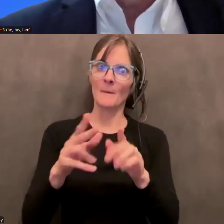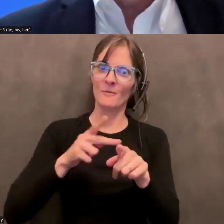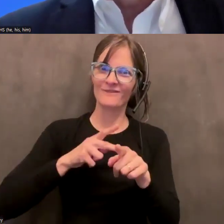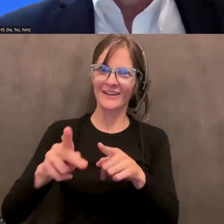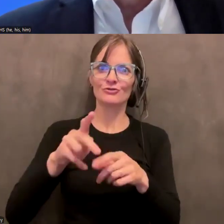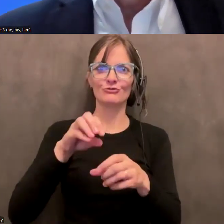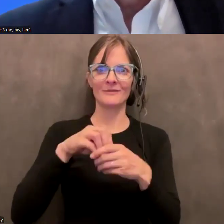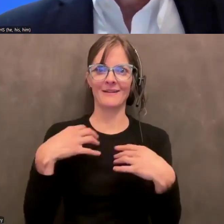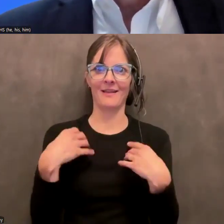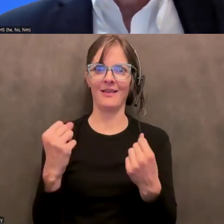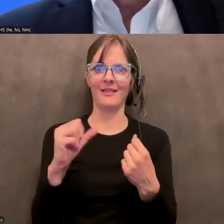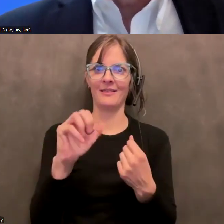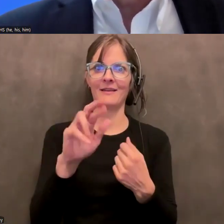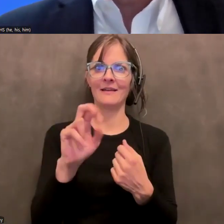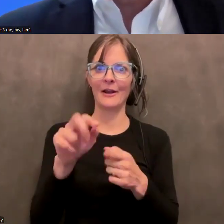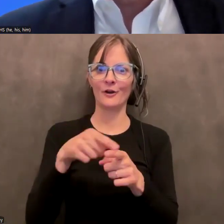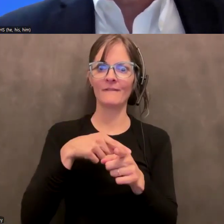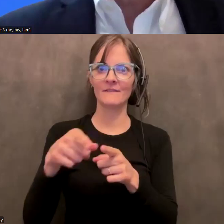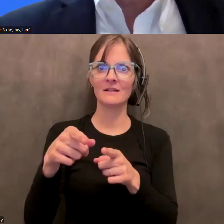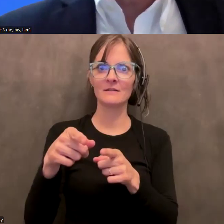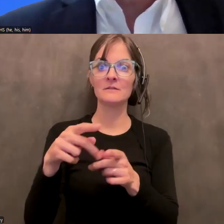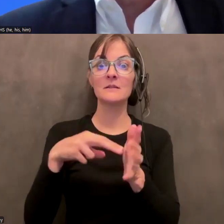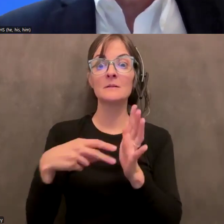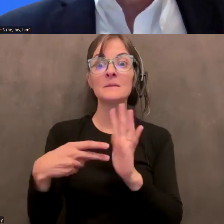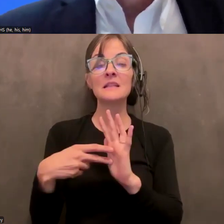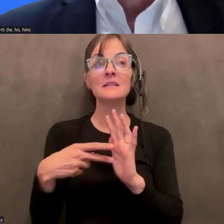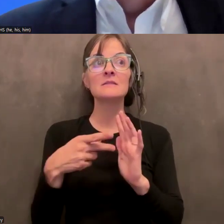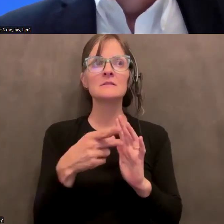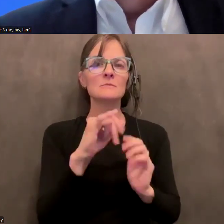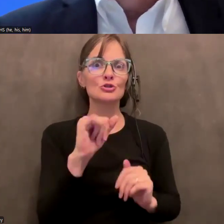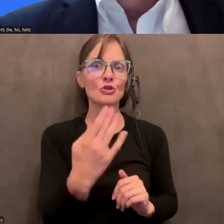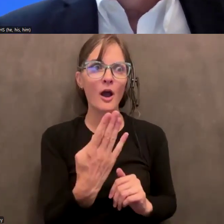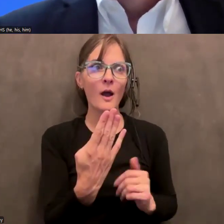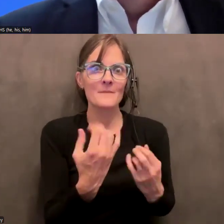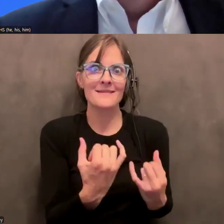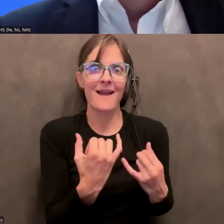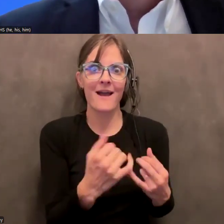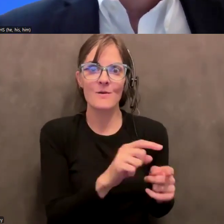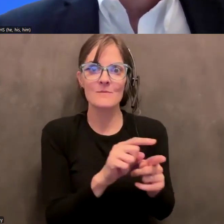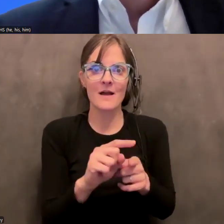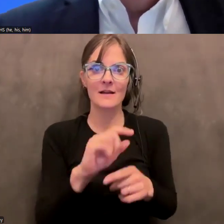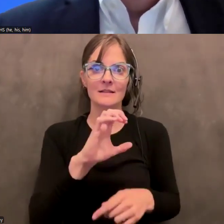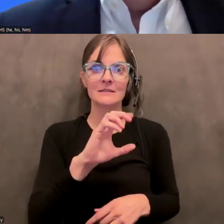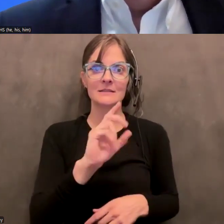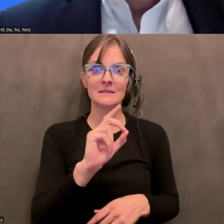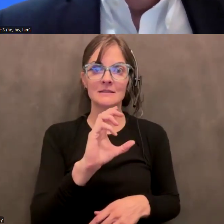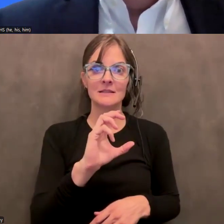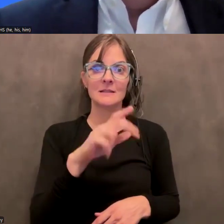So having a job of like being a CDCP is a great beginning stepping stone